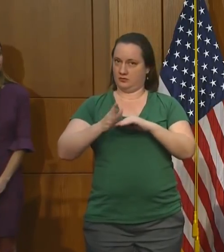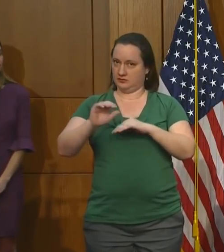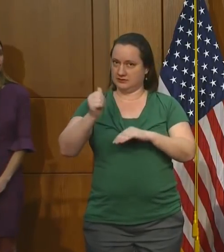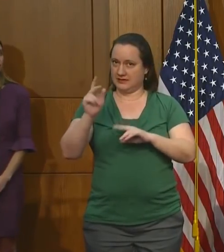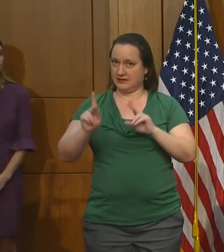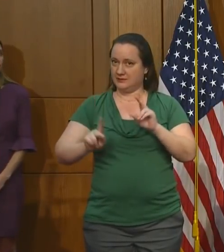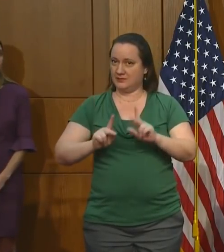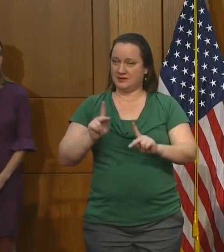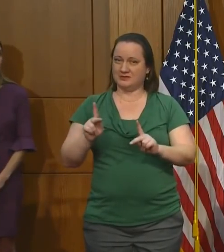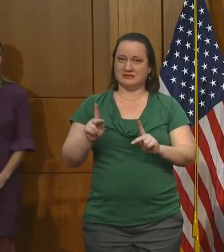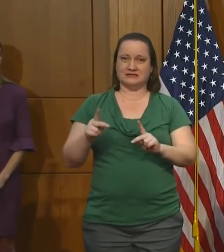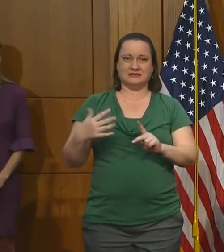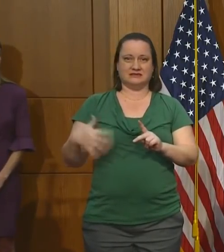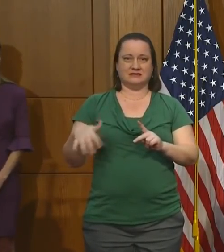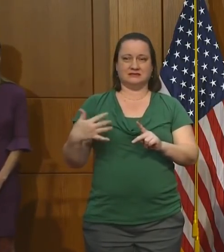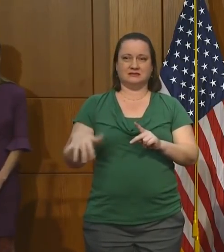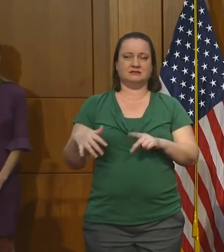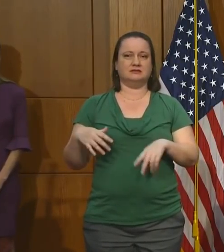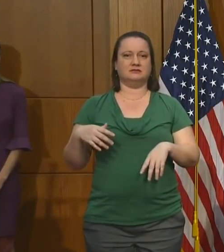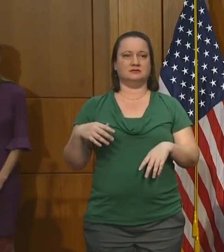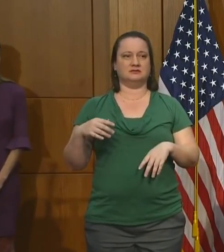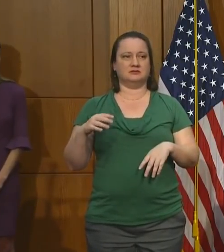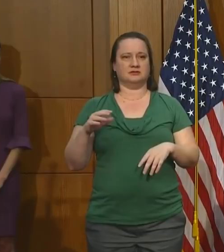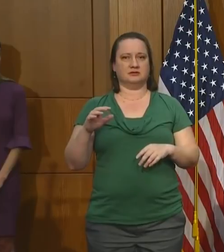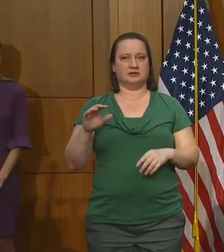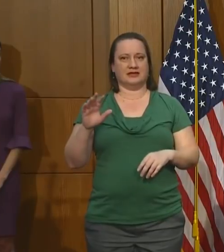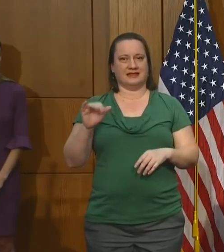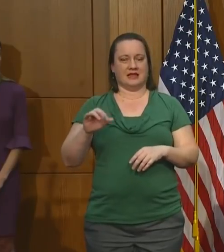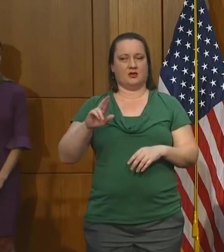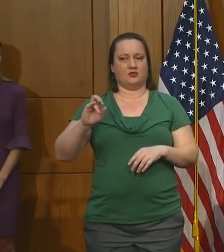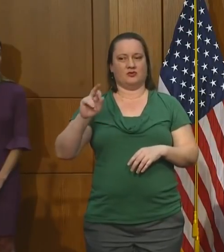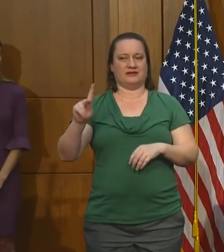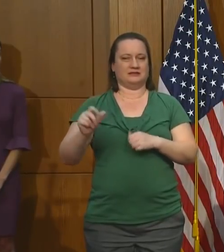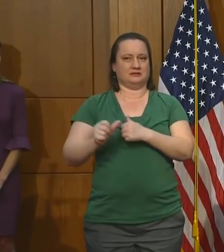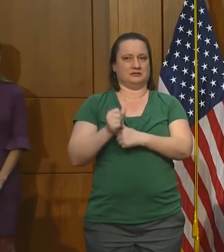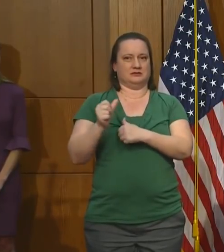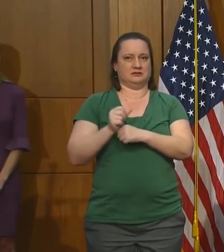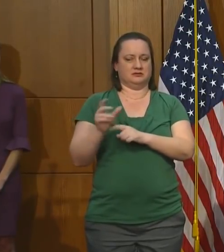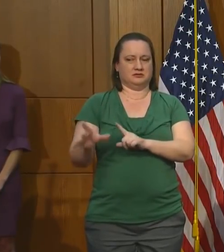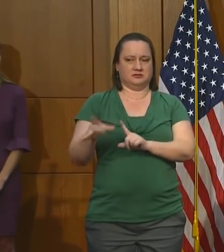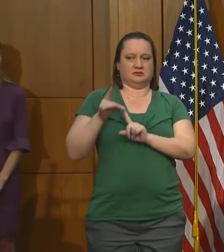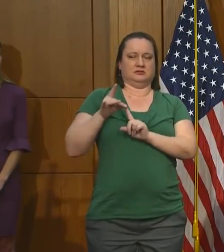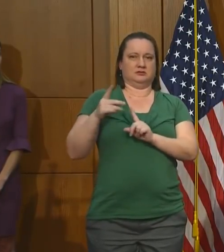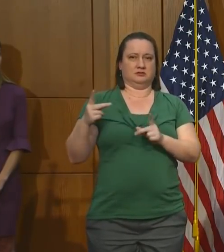NORMAL AND SO. WE KNOW THAT ANYTIME PEOPLE GET TOGETHER GATHERINGS OF MORE THAN TEN